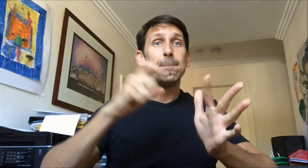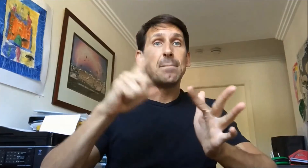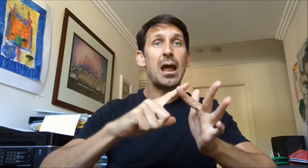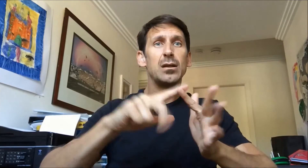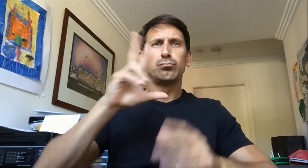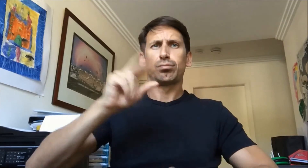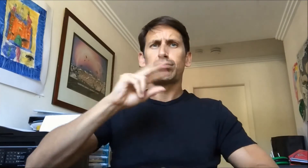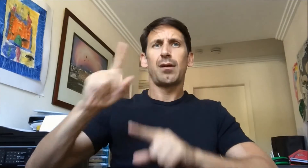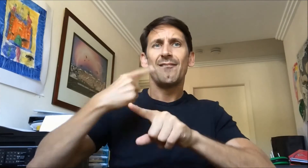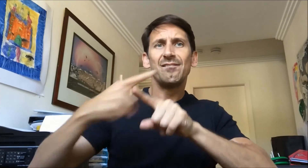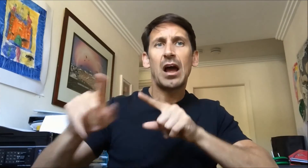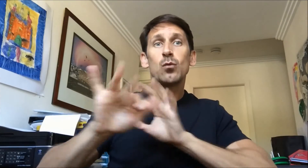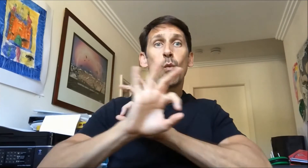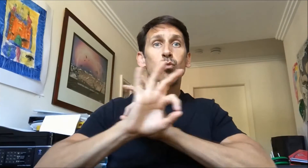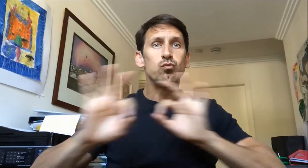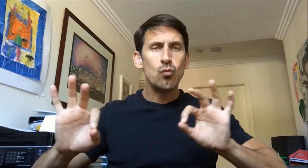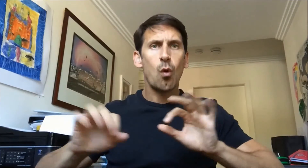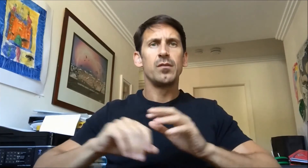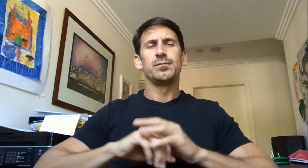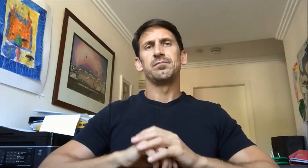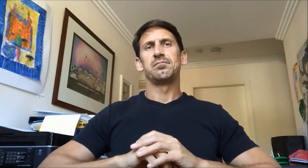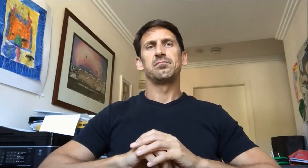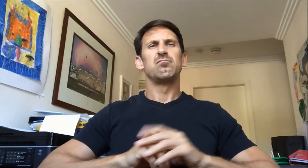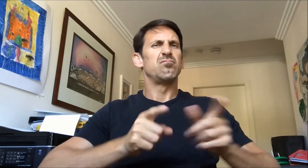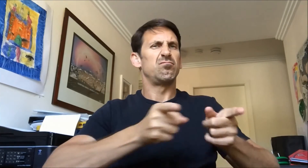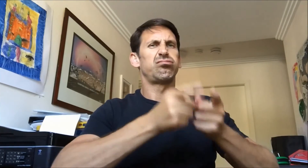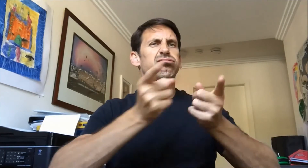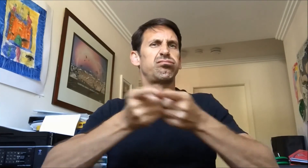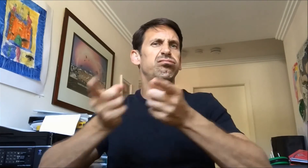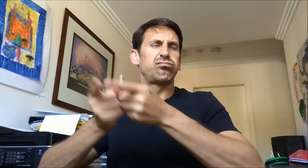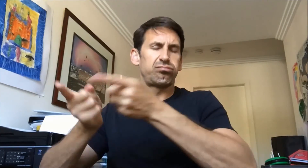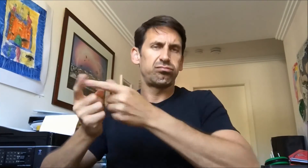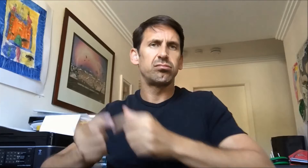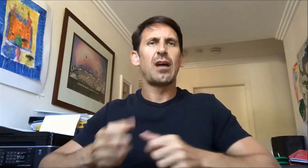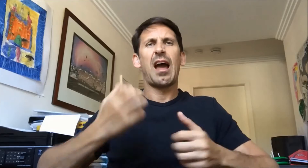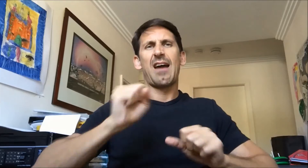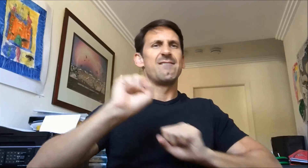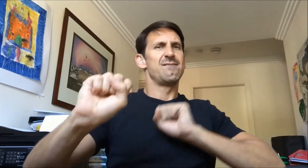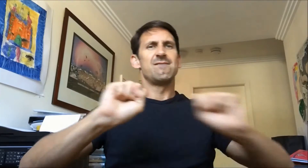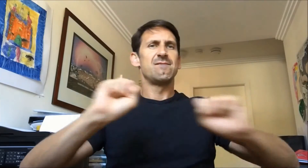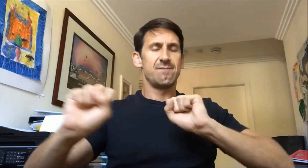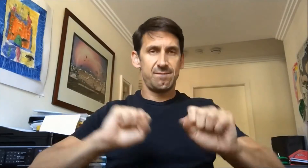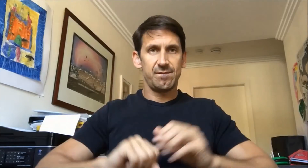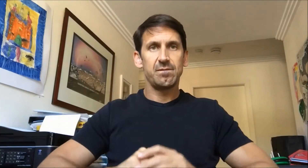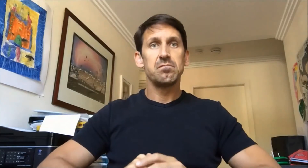sometimes being very quick, and sometimes not. Every live environment is unique.